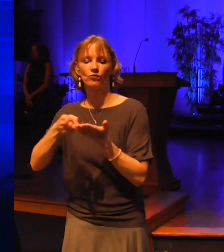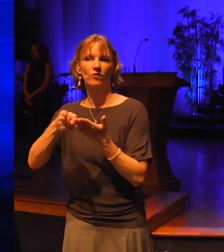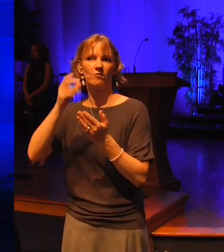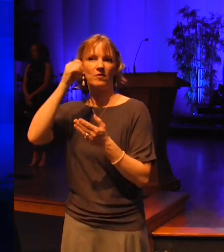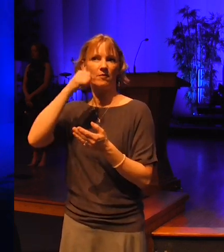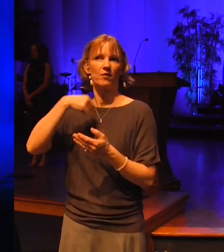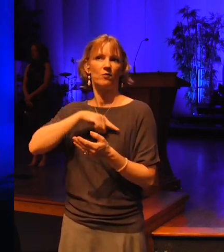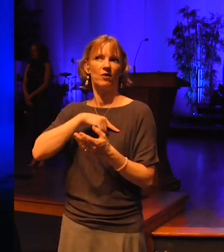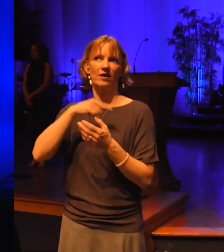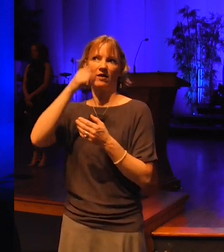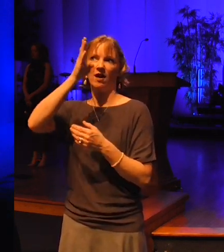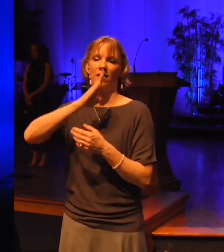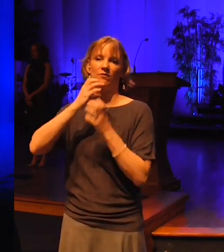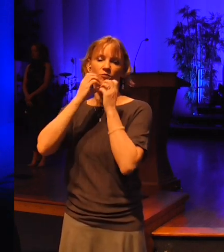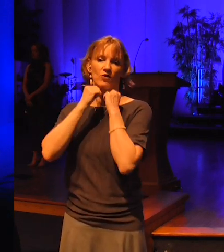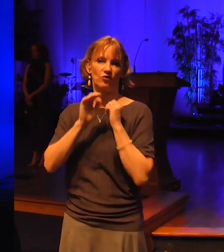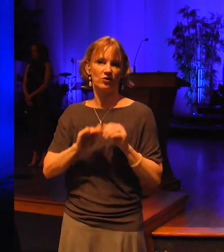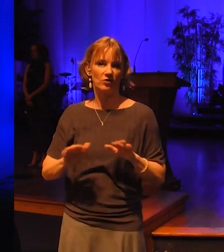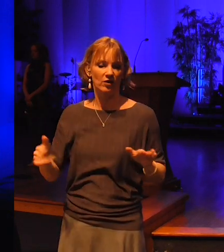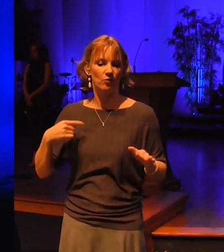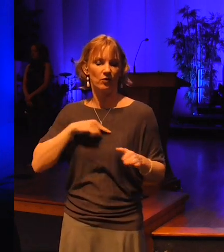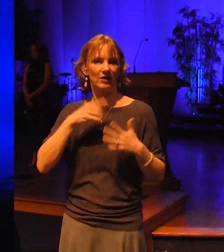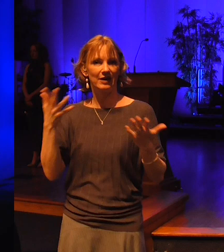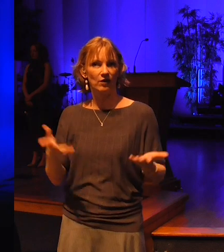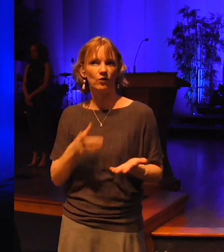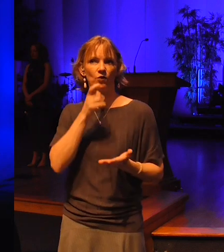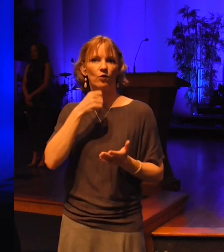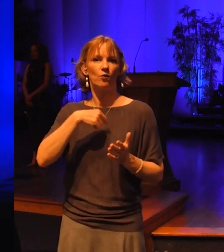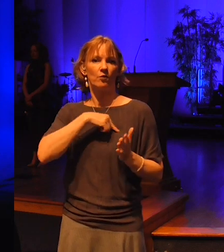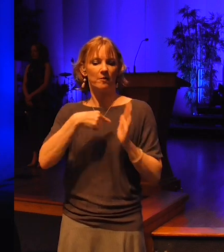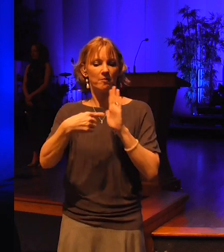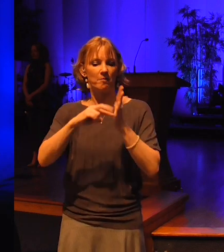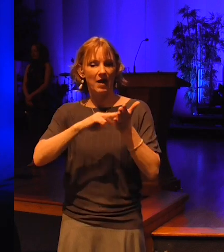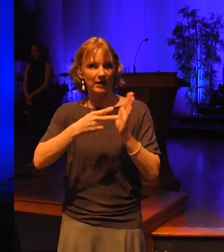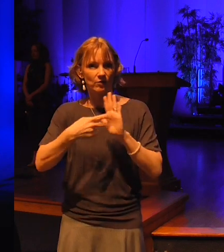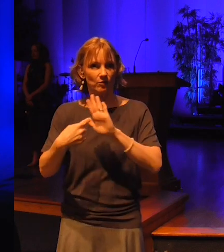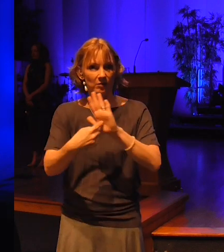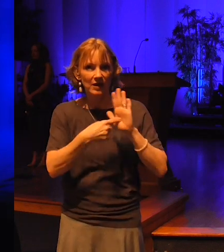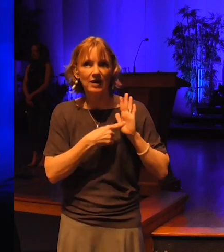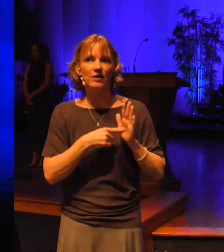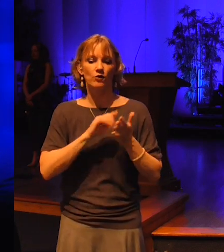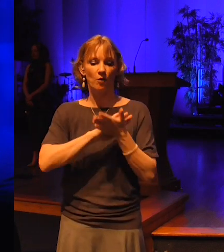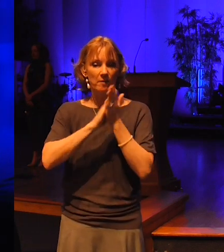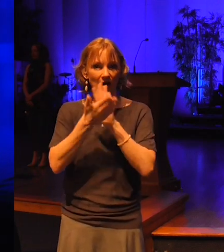who we are here to be that is who we are here to become that is who we are here to assist others in